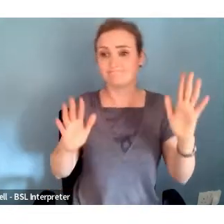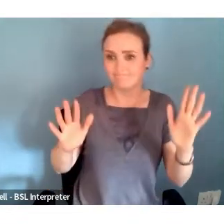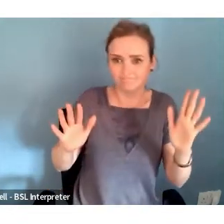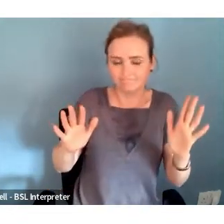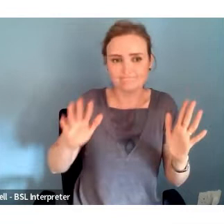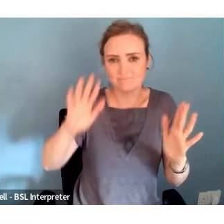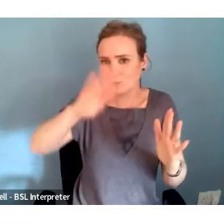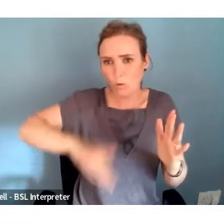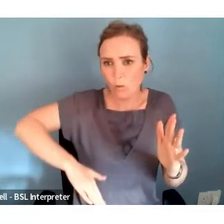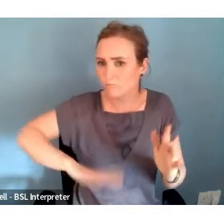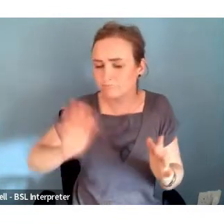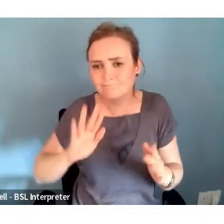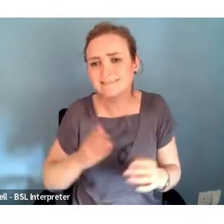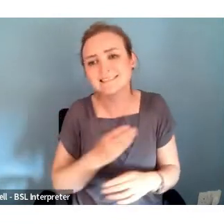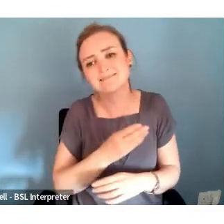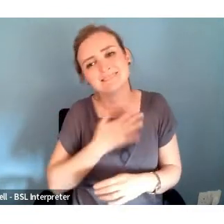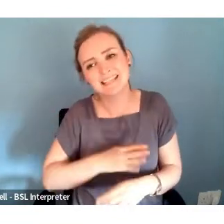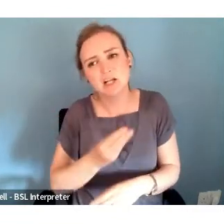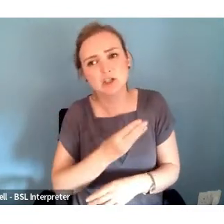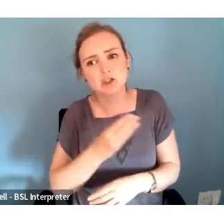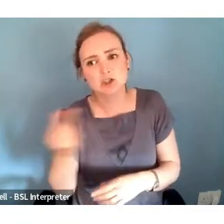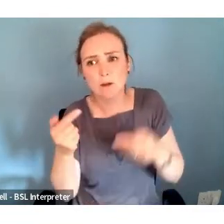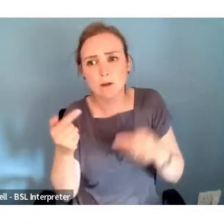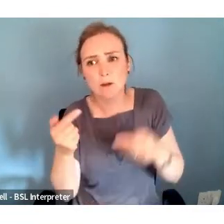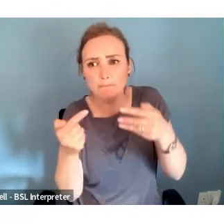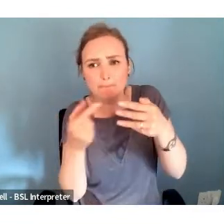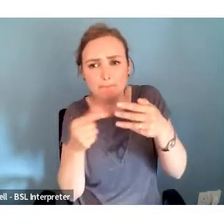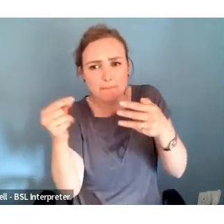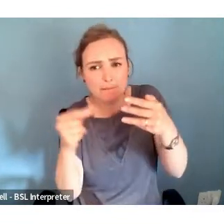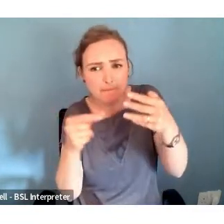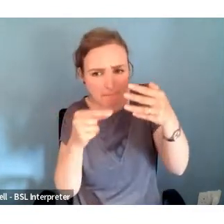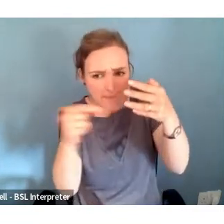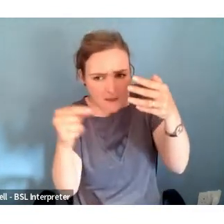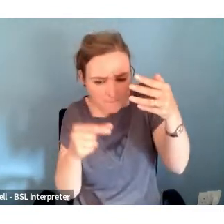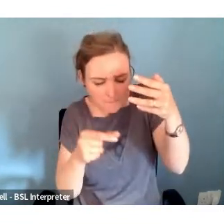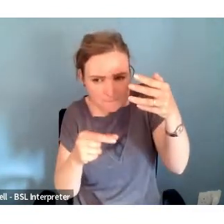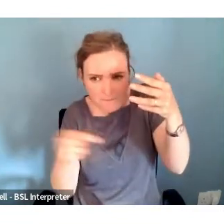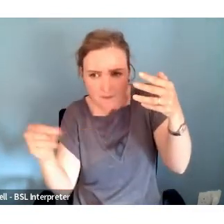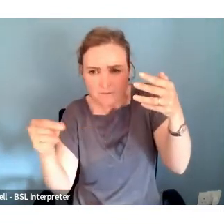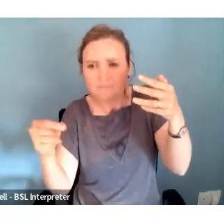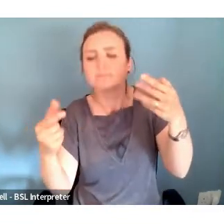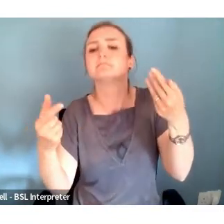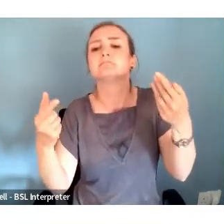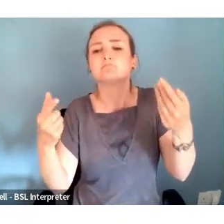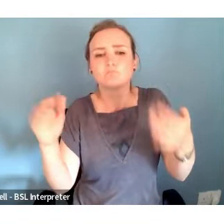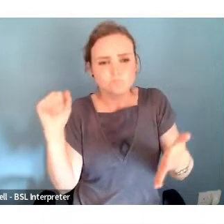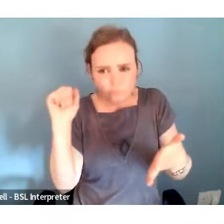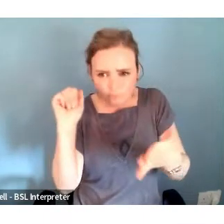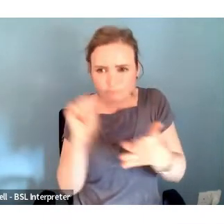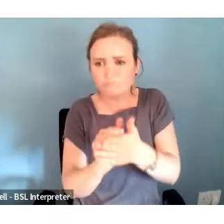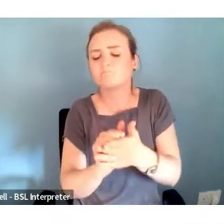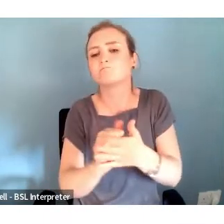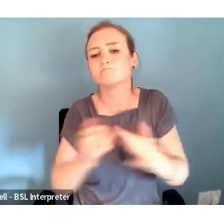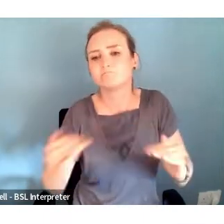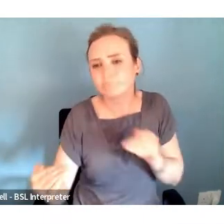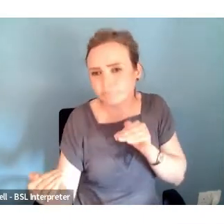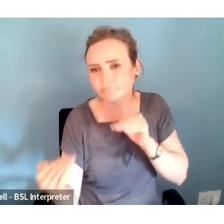It is important to make sure that we include only in the job description those things that we really need for the job,